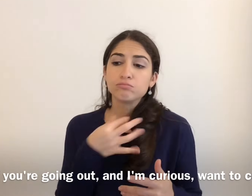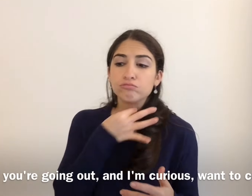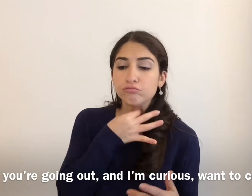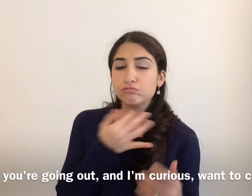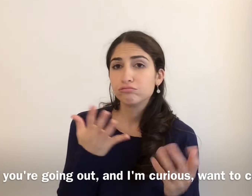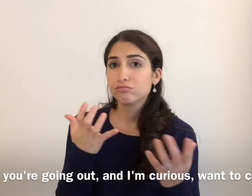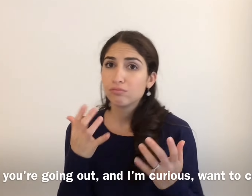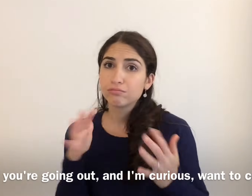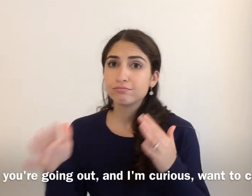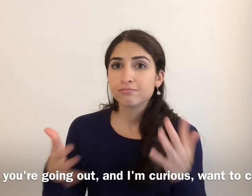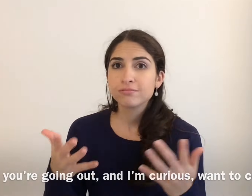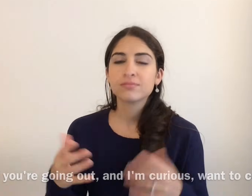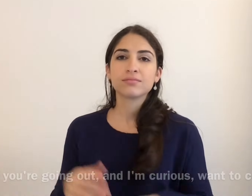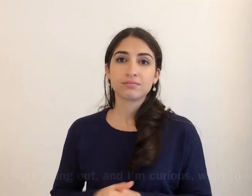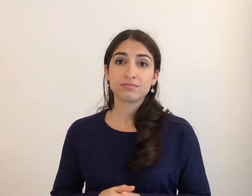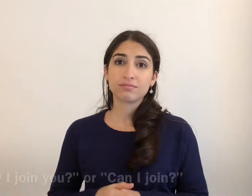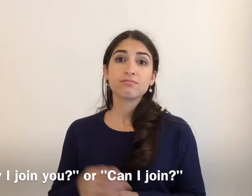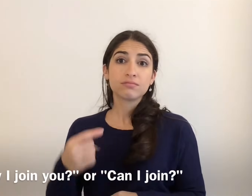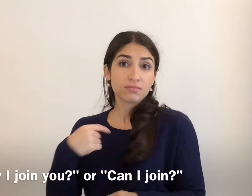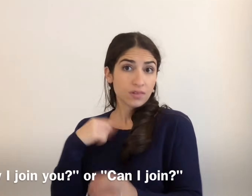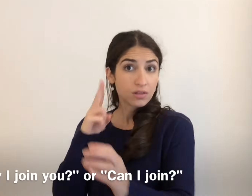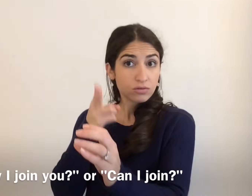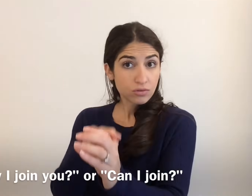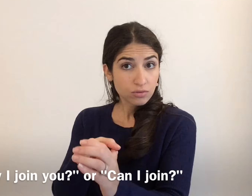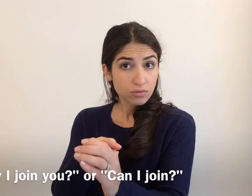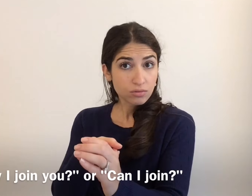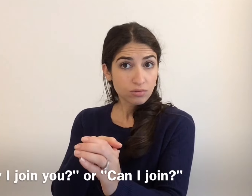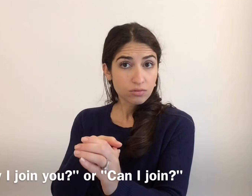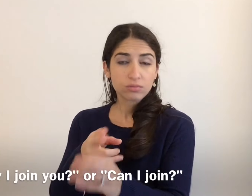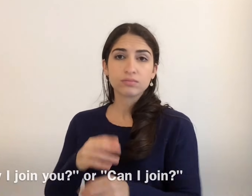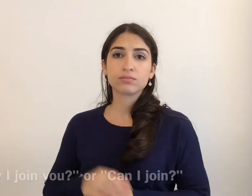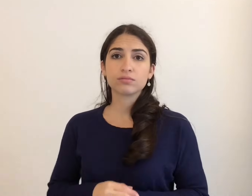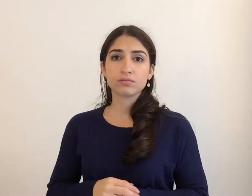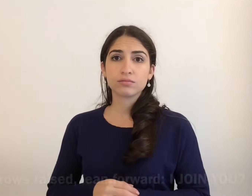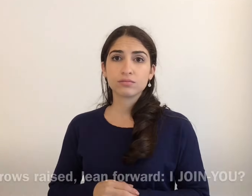and I'm curious.. want to come... then: "May I join you?"